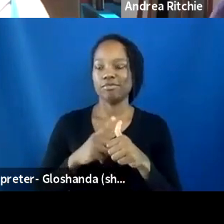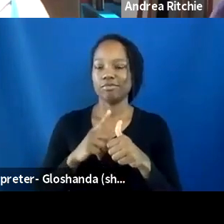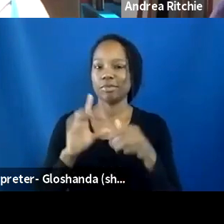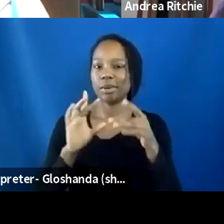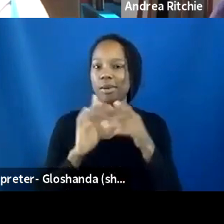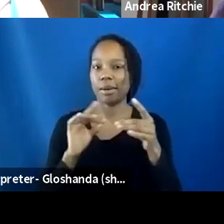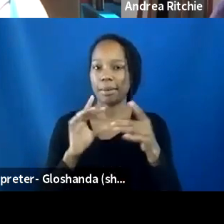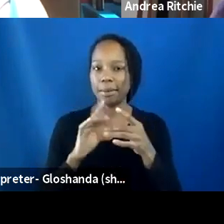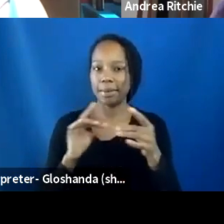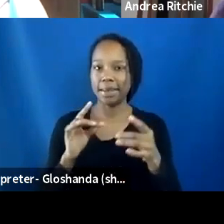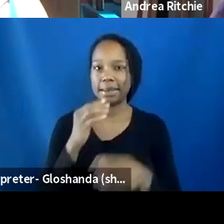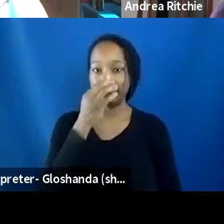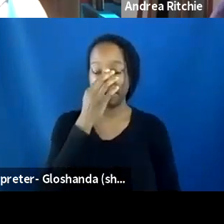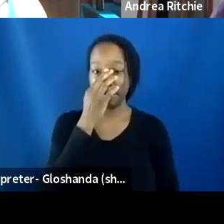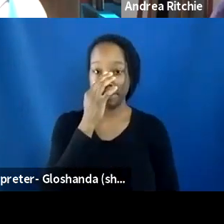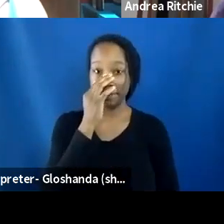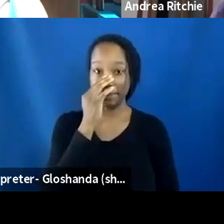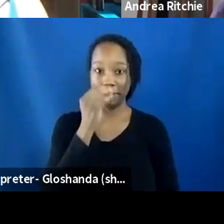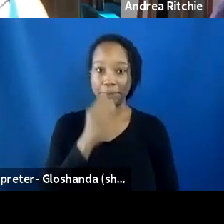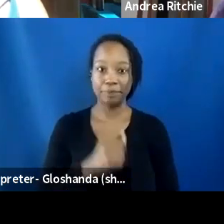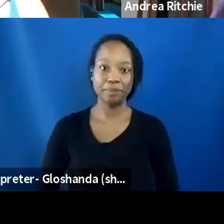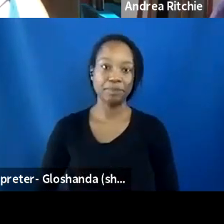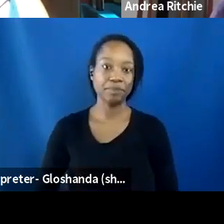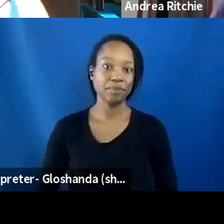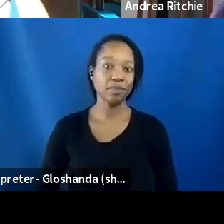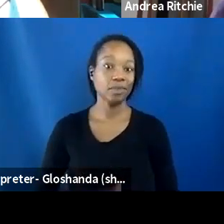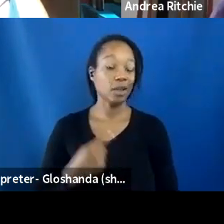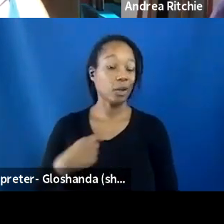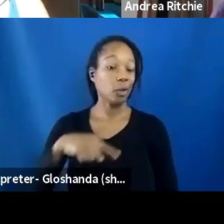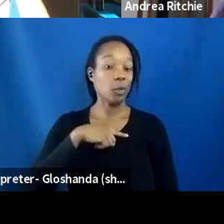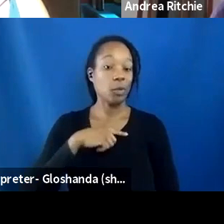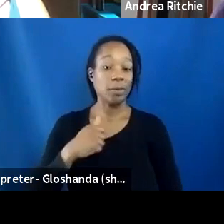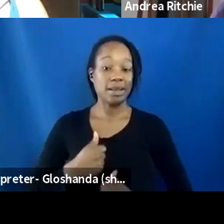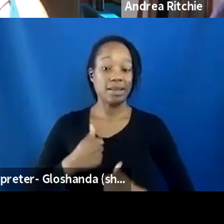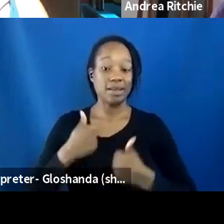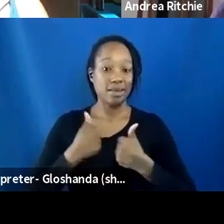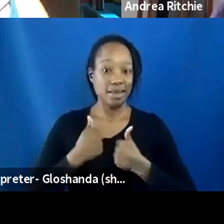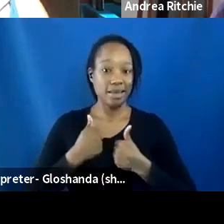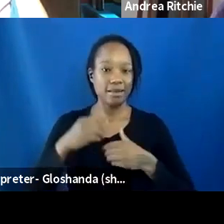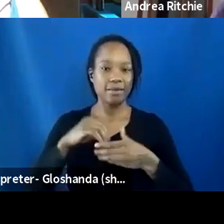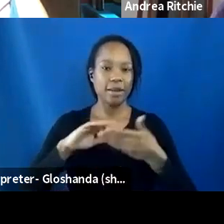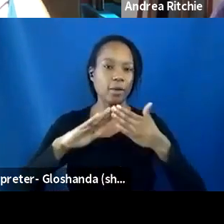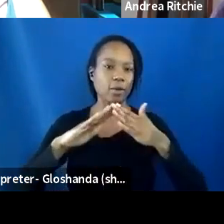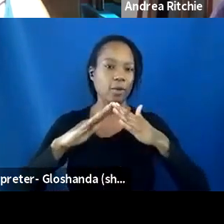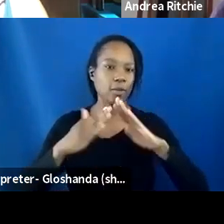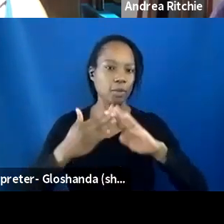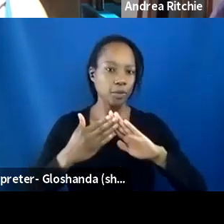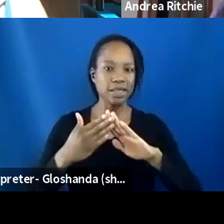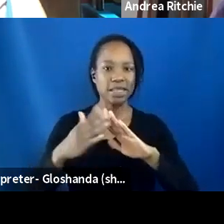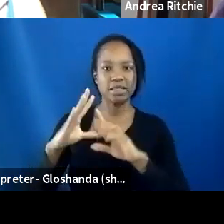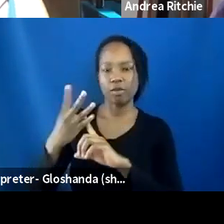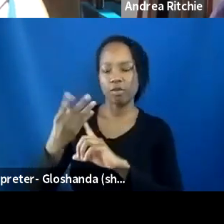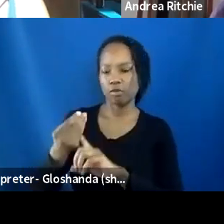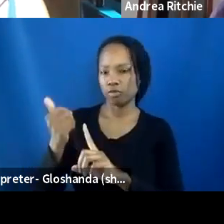we live in cultures and communities that have been dehumanized